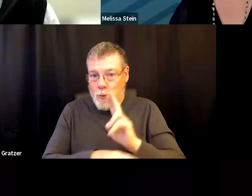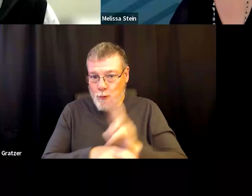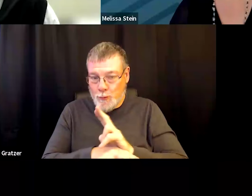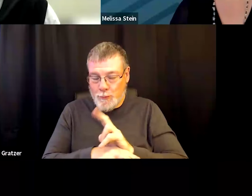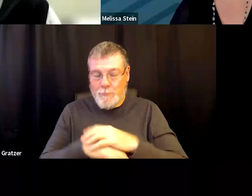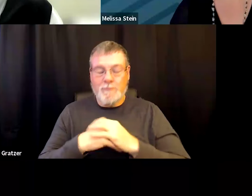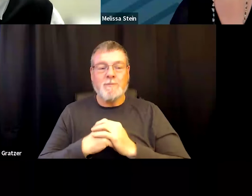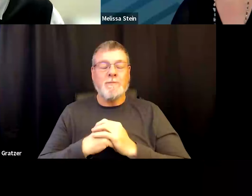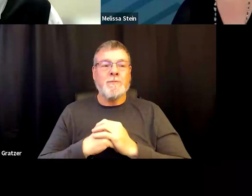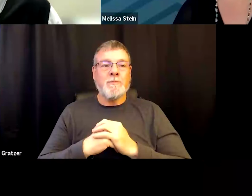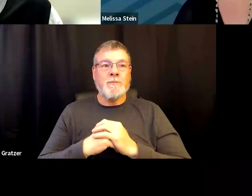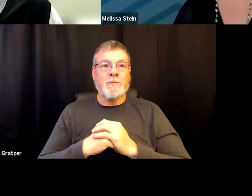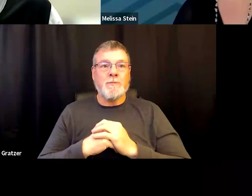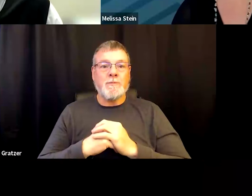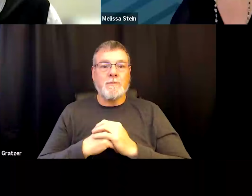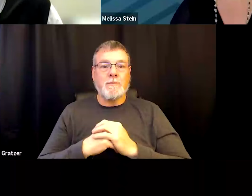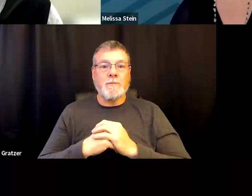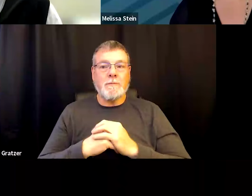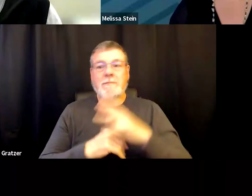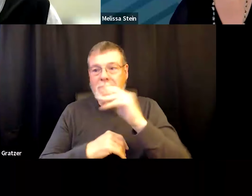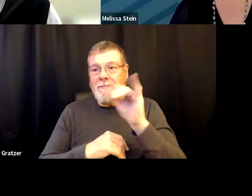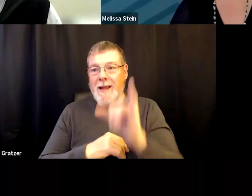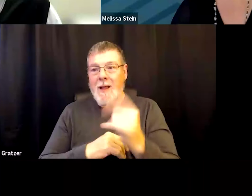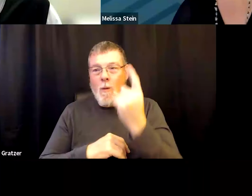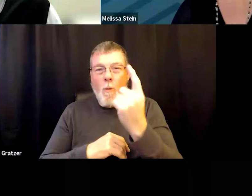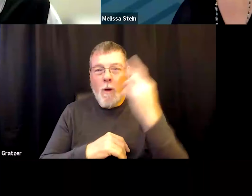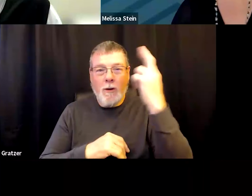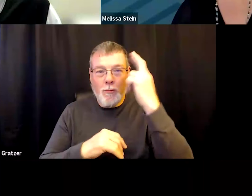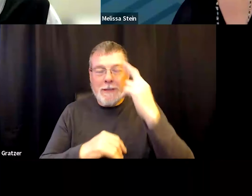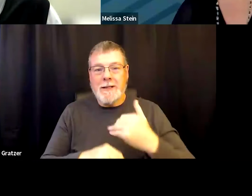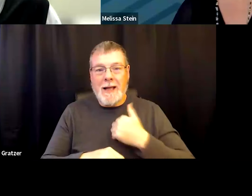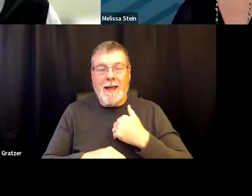And so that's one reason to have a good intake assessment